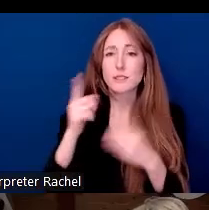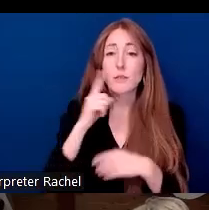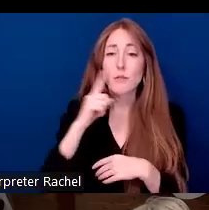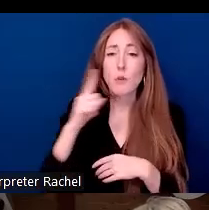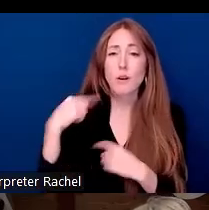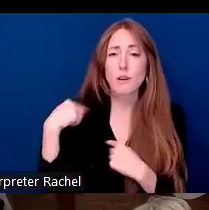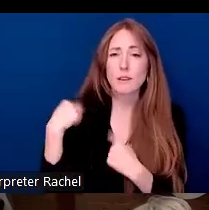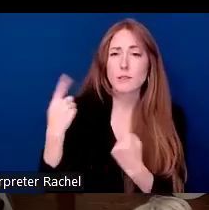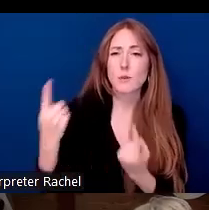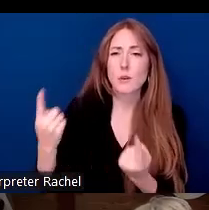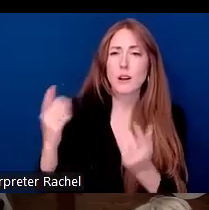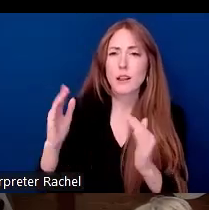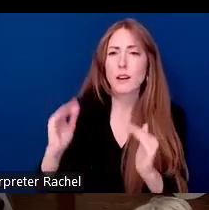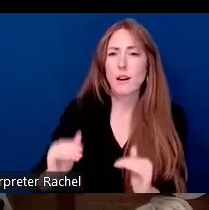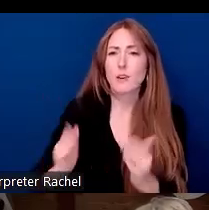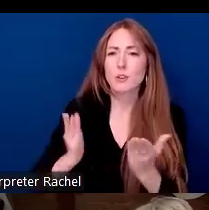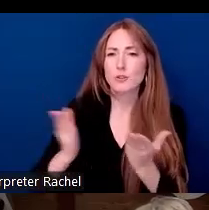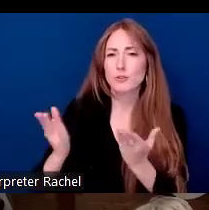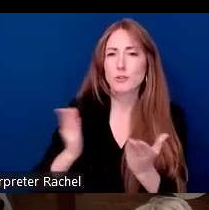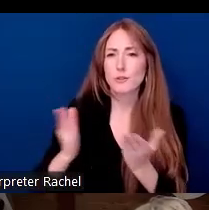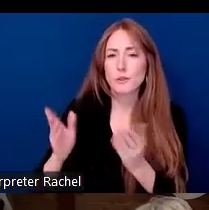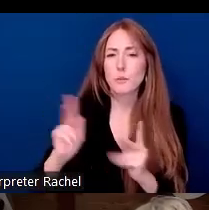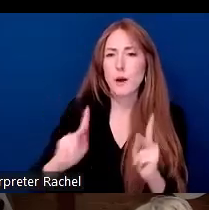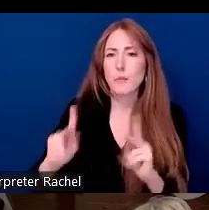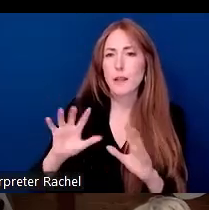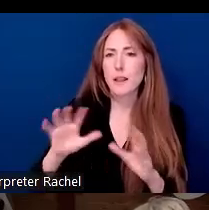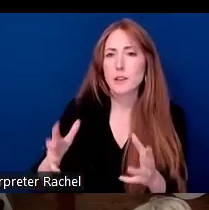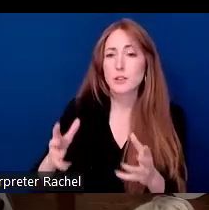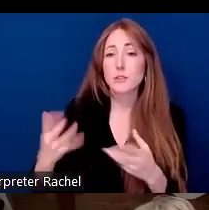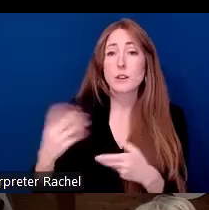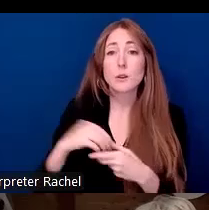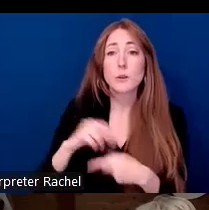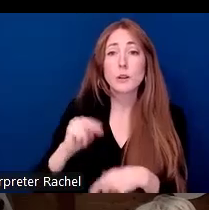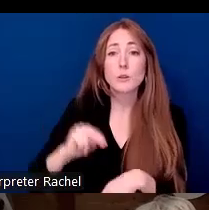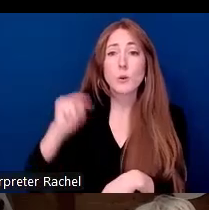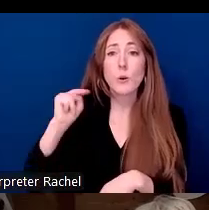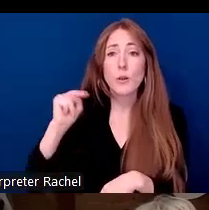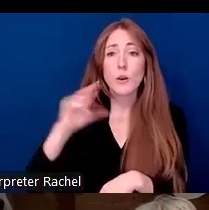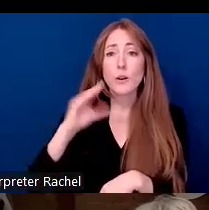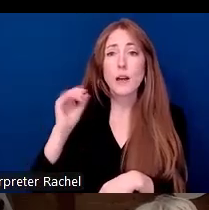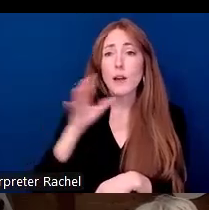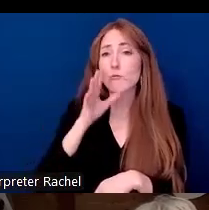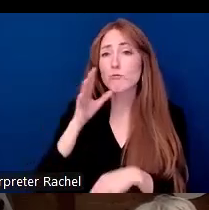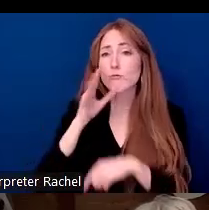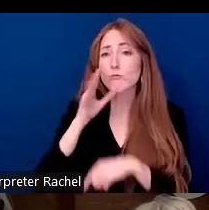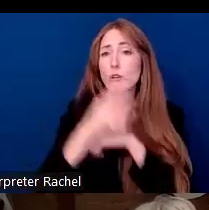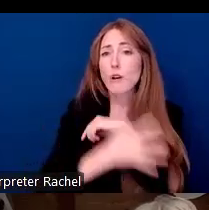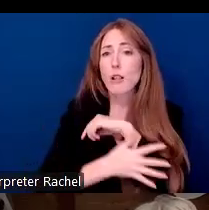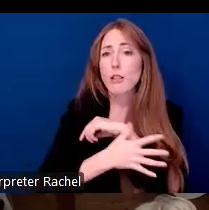including northern and rural families. So how can this nuanced analysis of choice help to inform